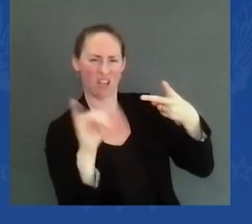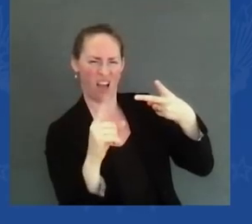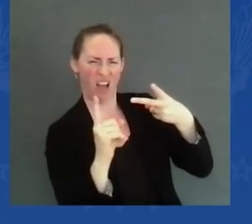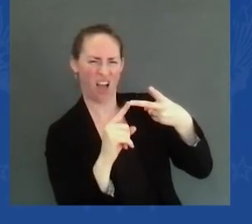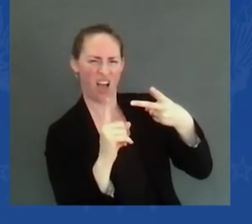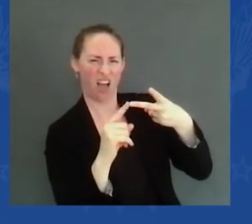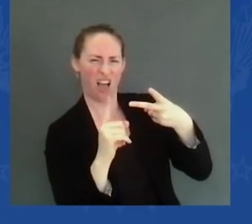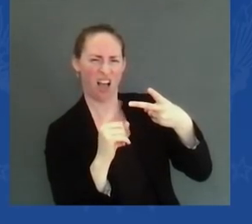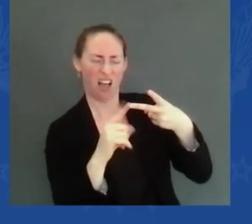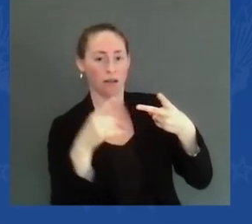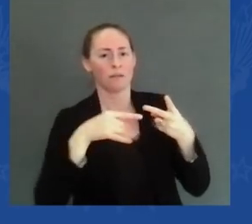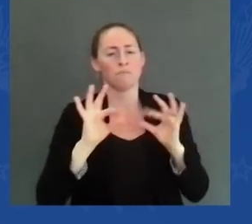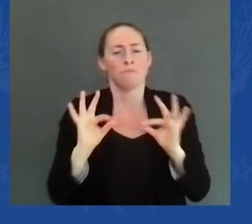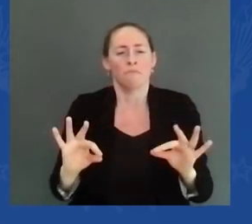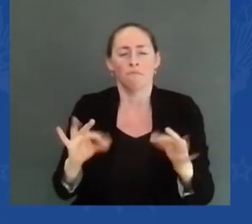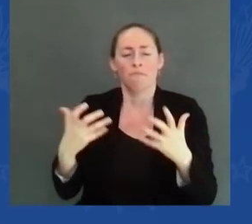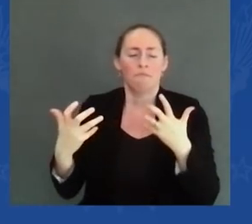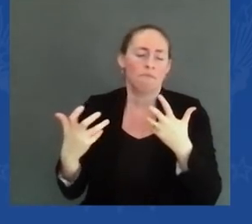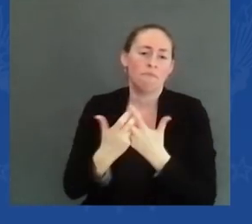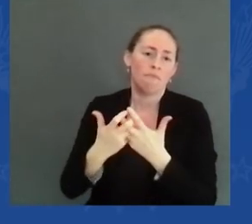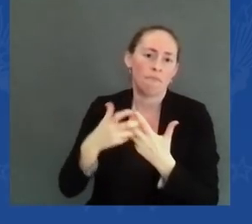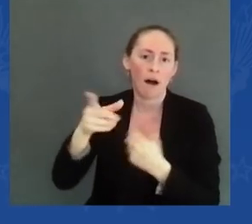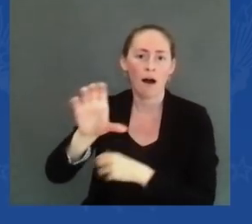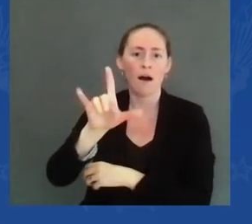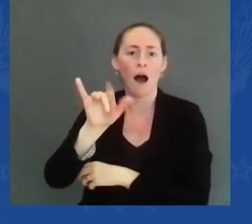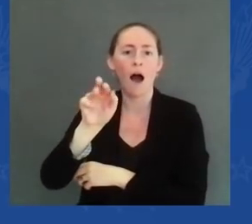Each dollar we invest, every dollar we raise --